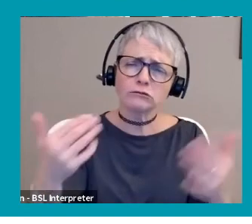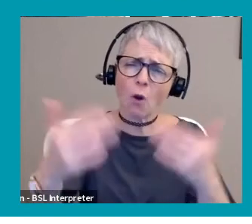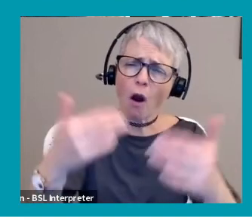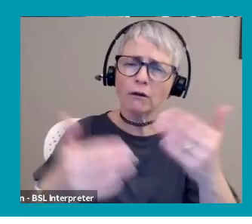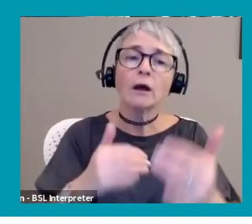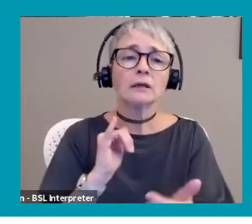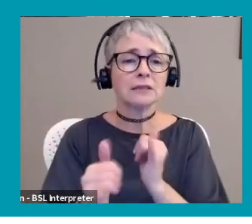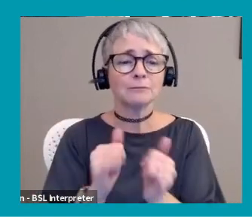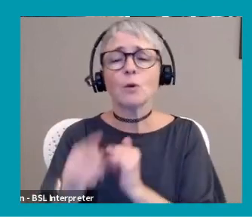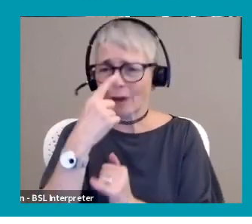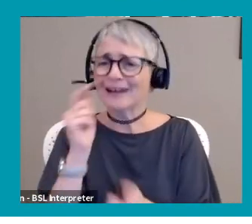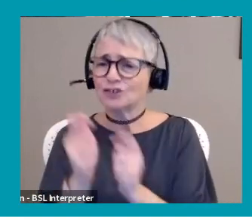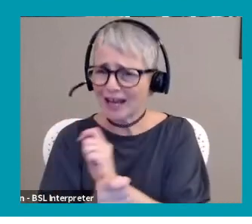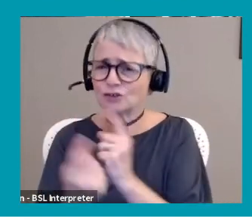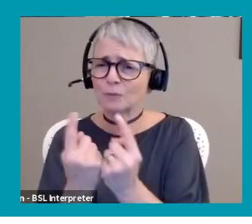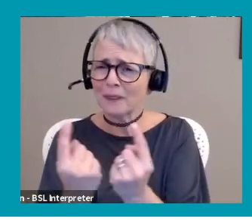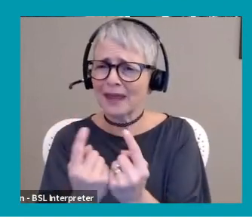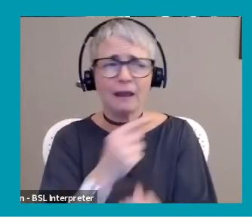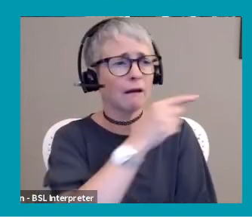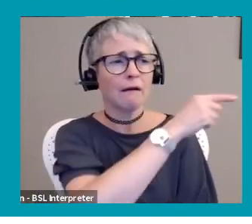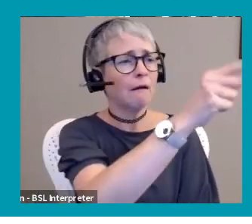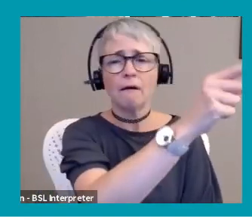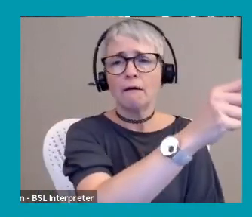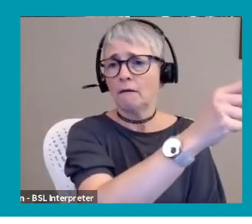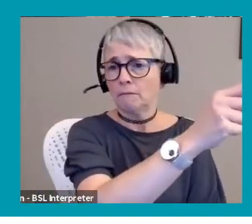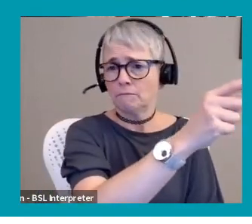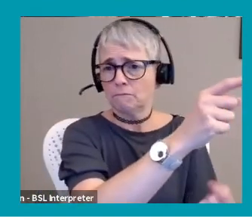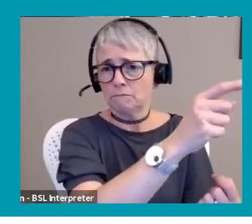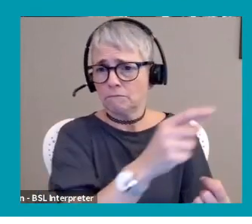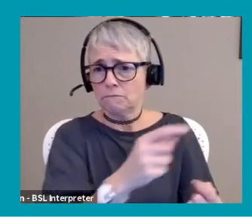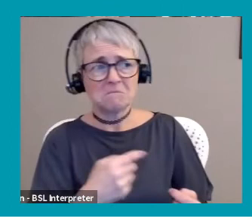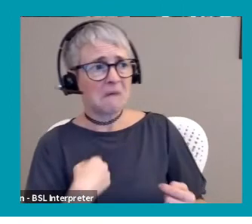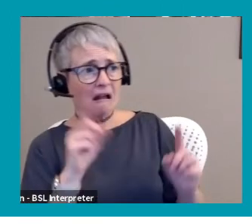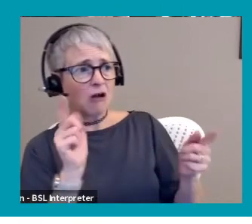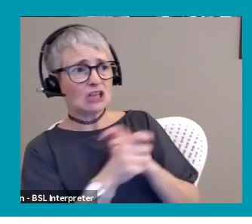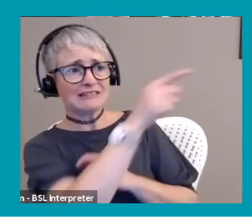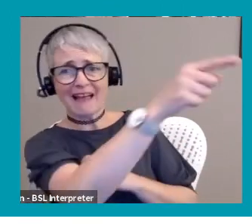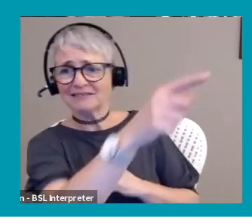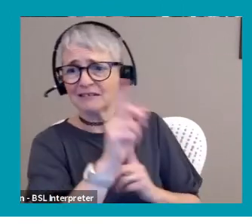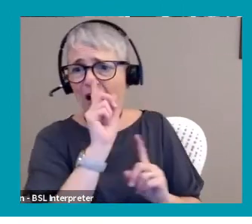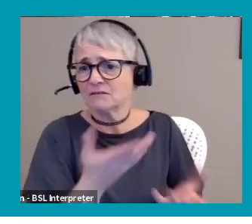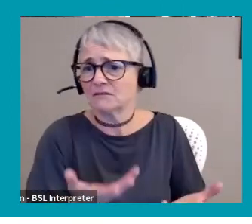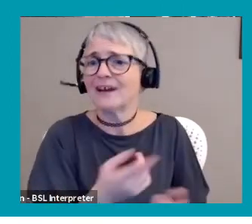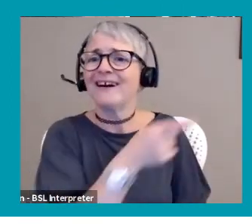and sometimes there aren't. Sometimes perhaps the organisation have someone in mind for that role,